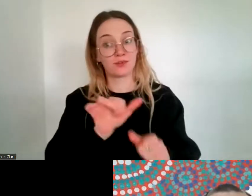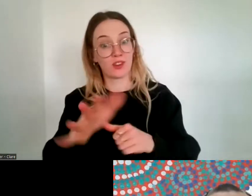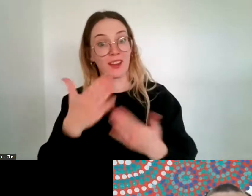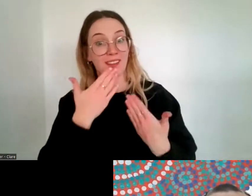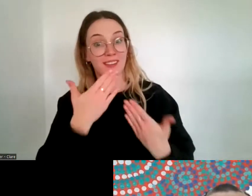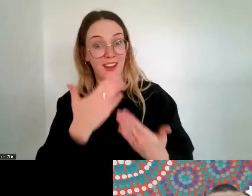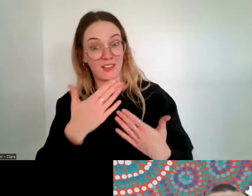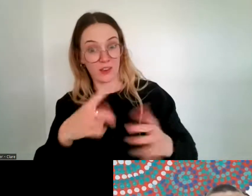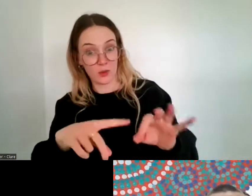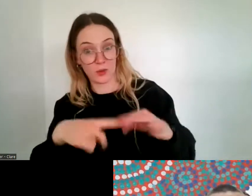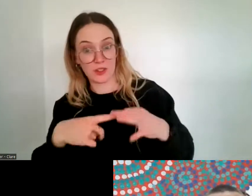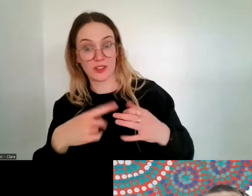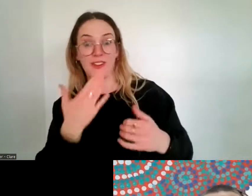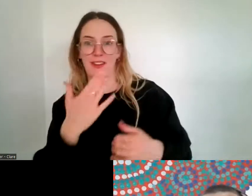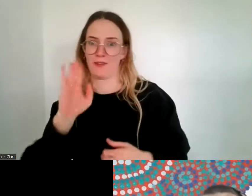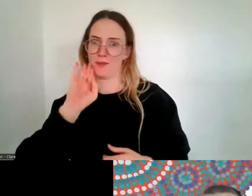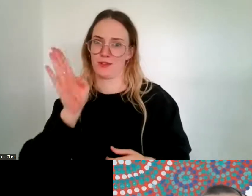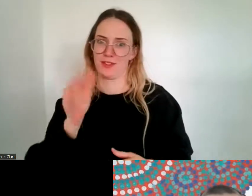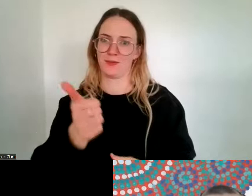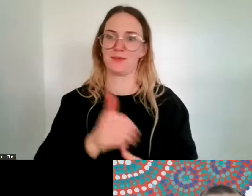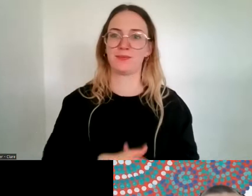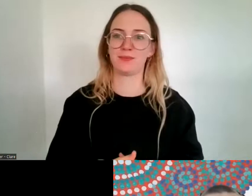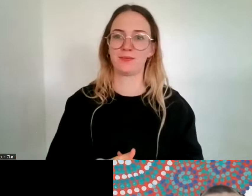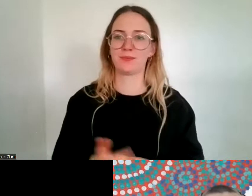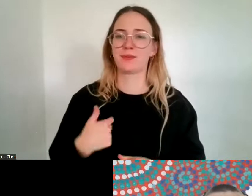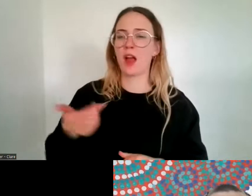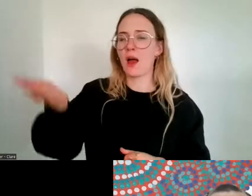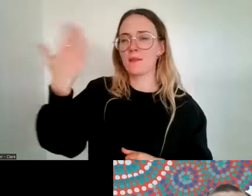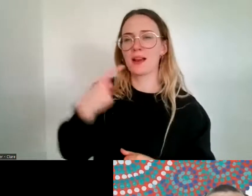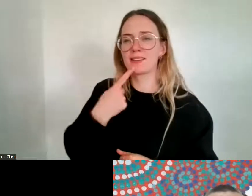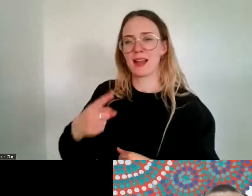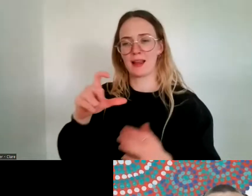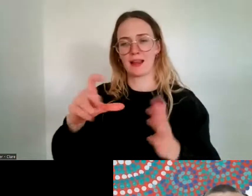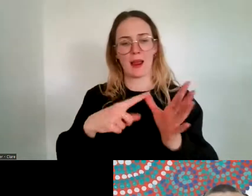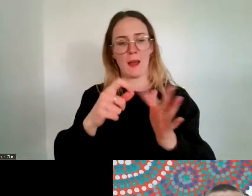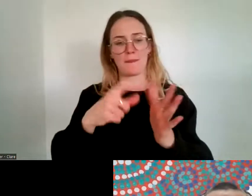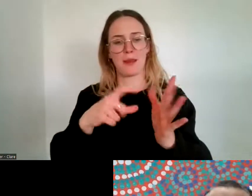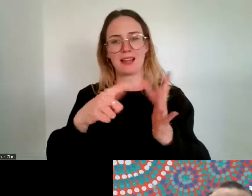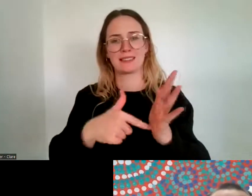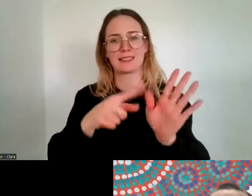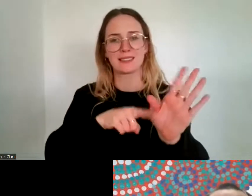As I briefly mentioned during the discussion, capacity has a specific definition within the Act